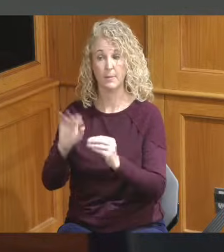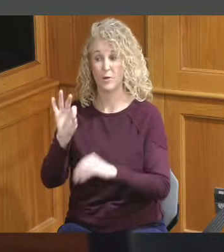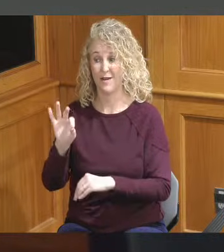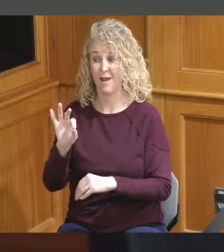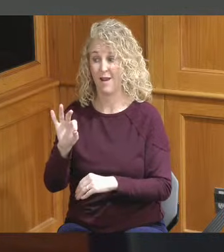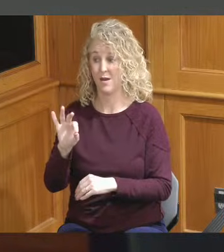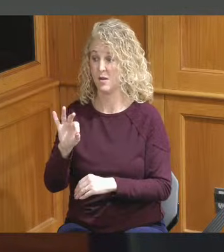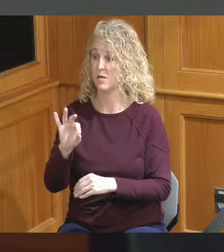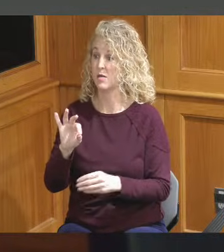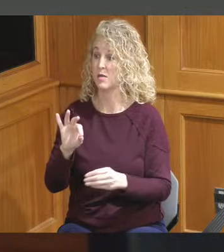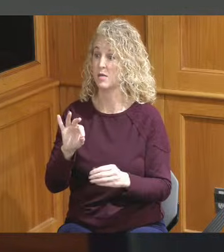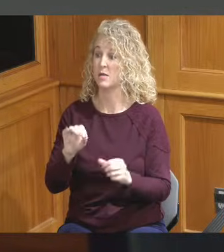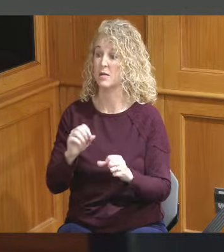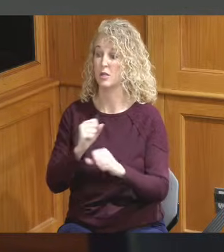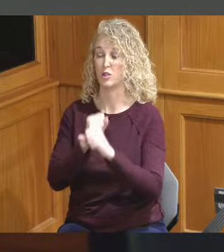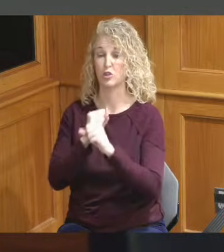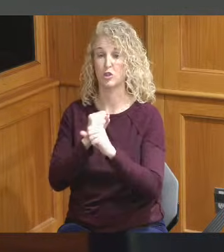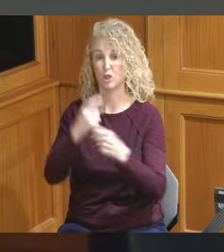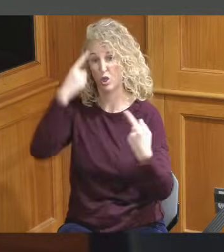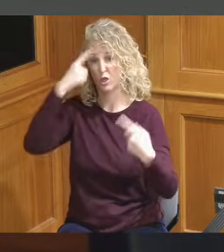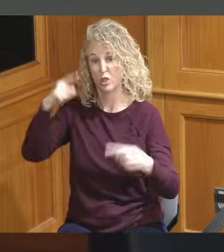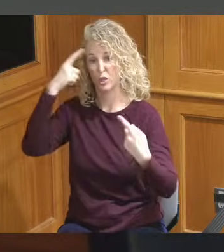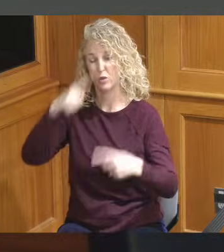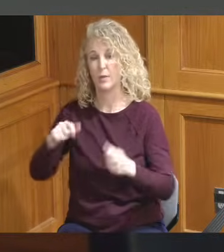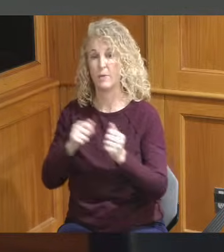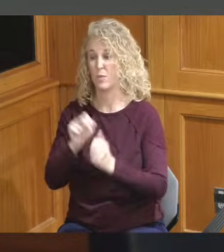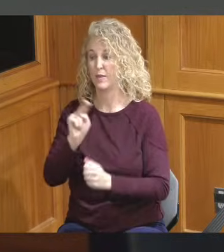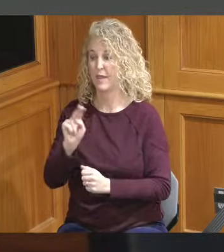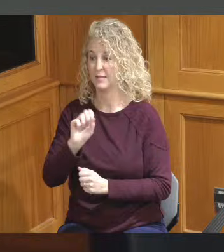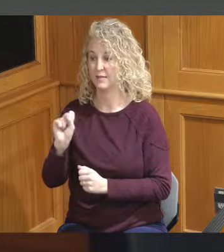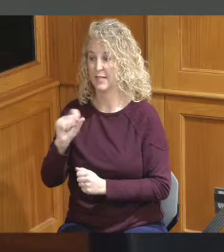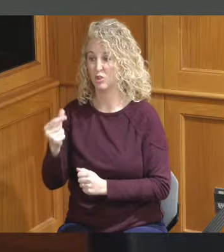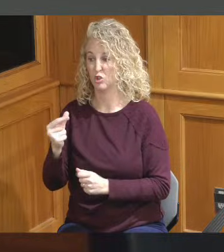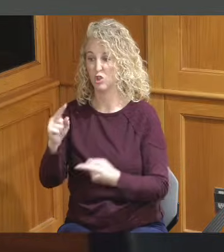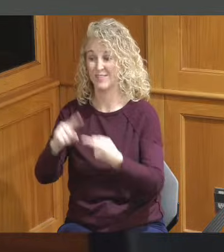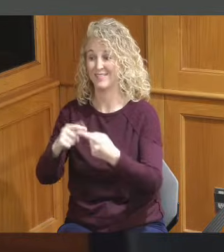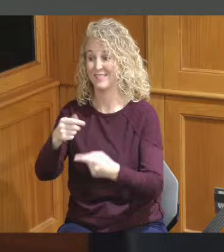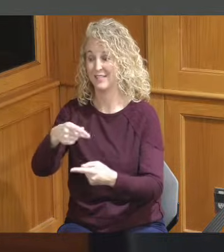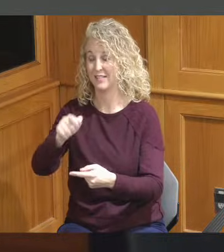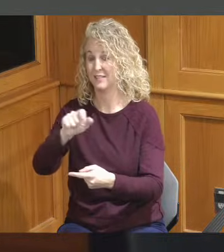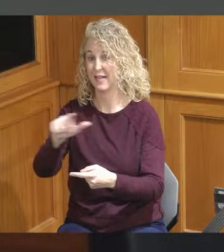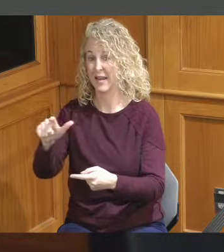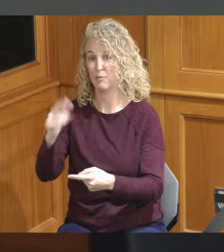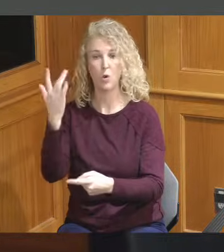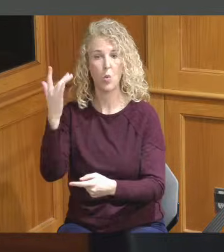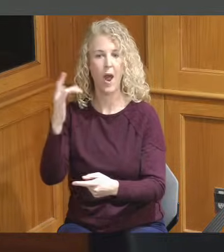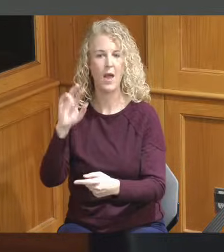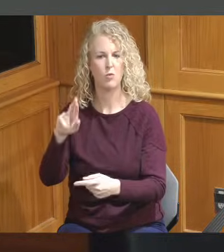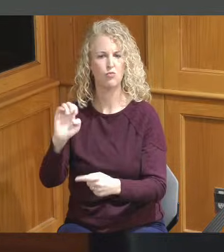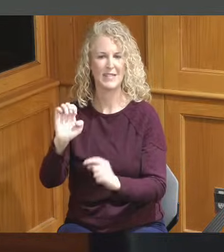extending the security agreement with NSG through April to accommodate the rebid of that service for